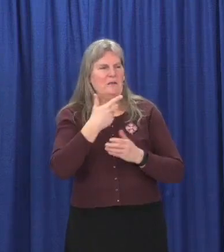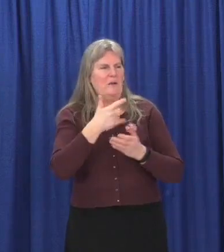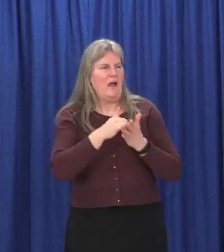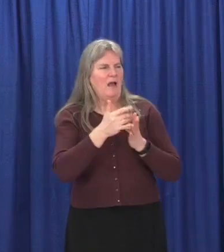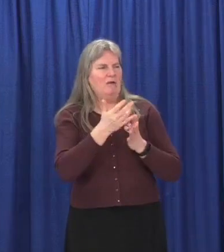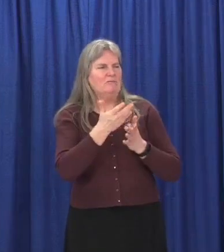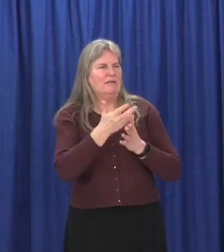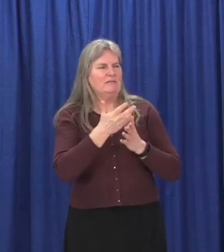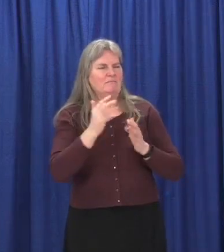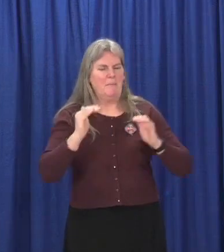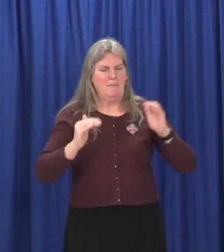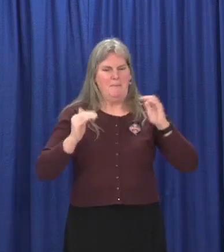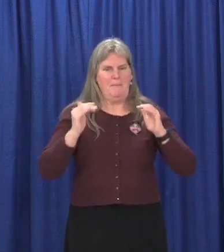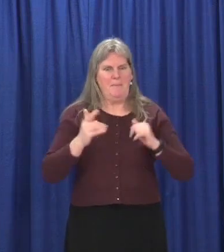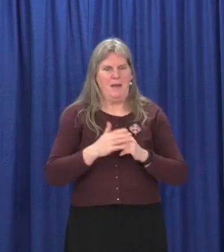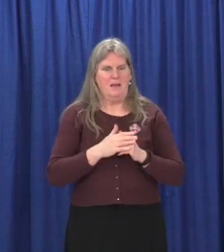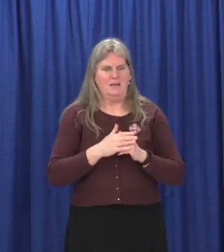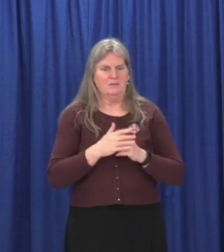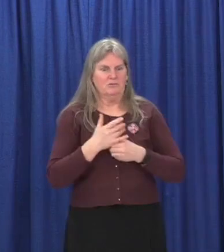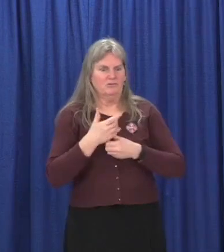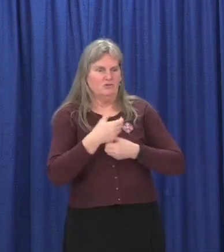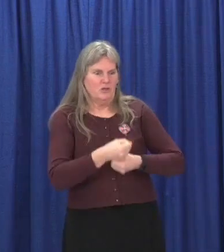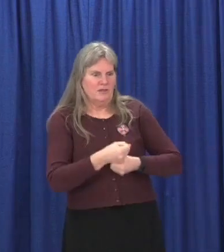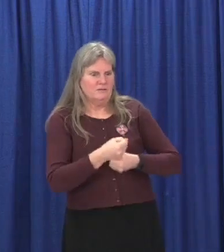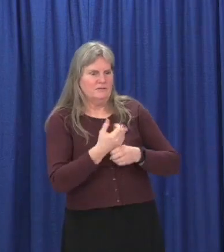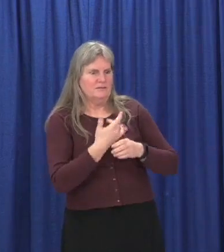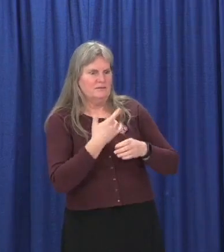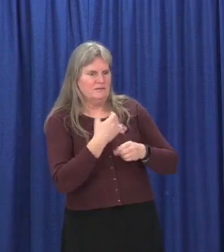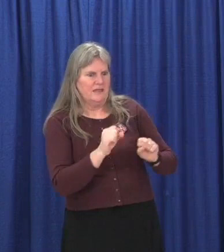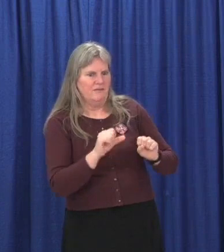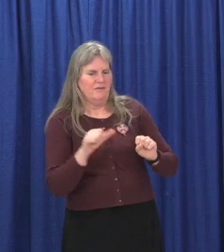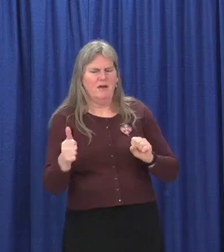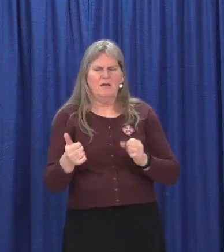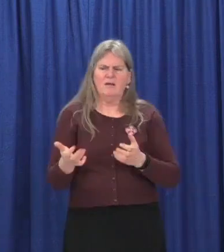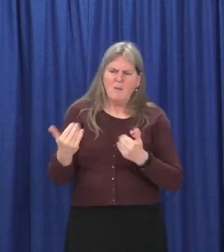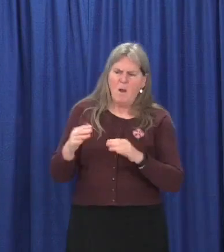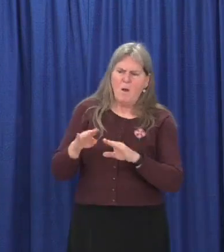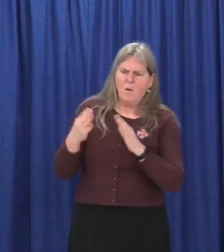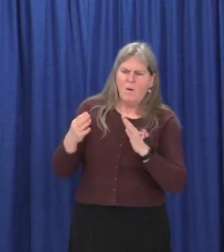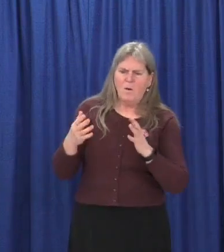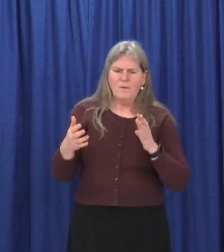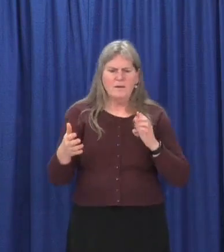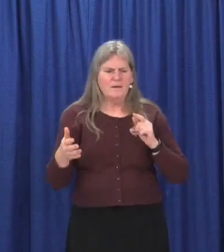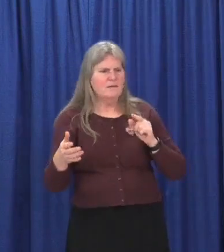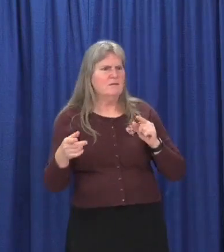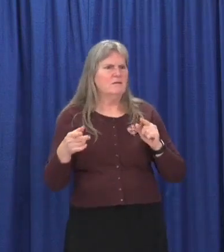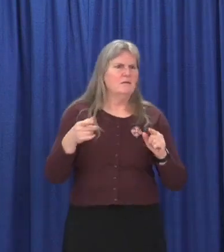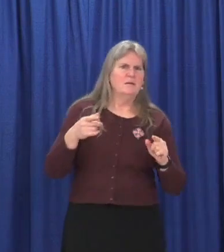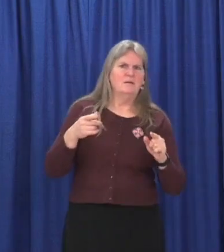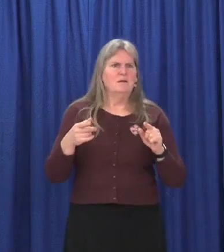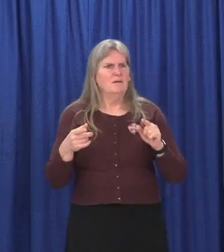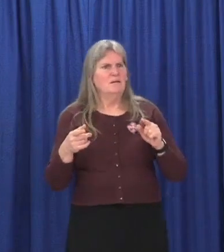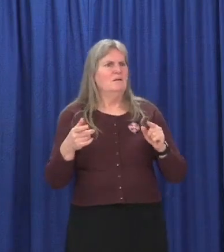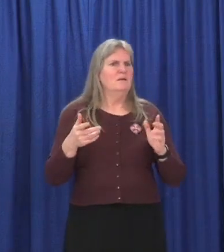in terms of the public trust and faith aspect of it, where there are always some people who are for or against easing restrictions?